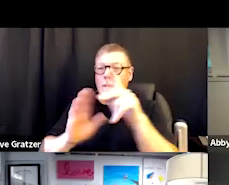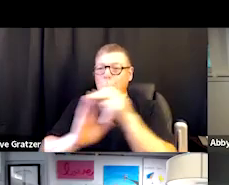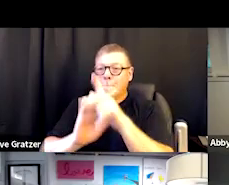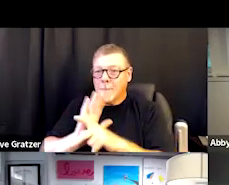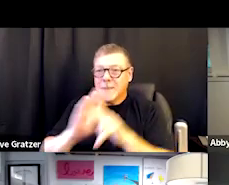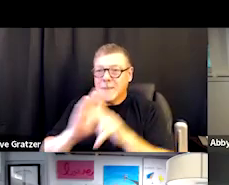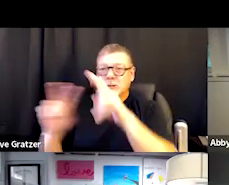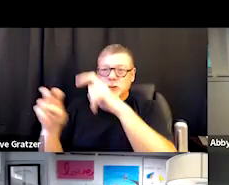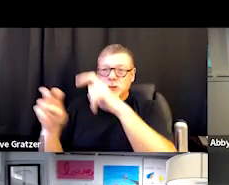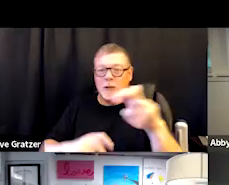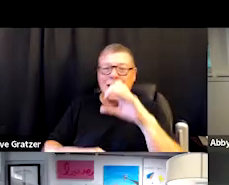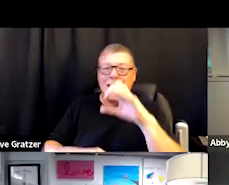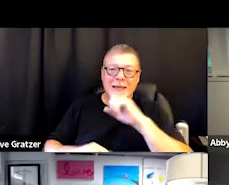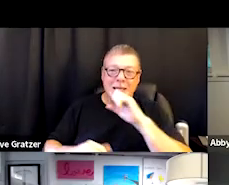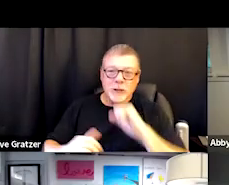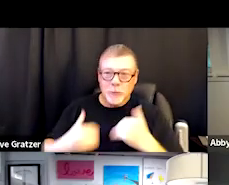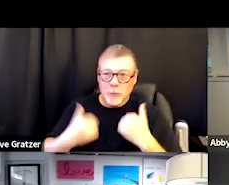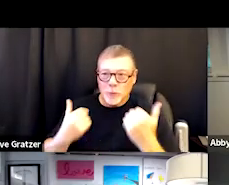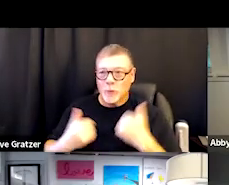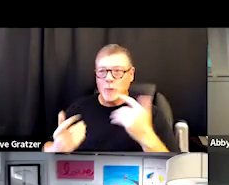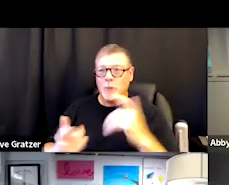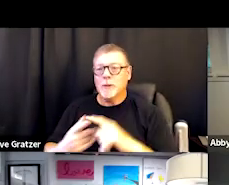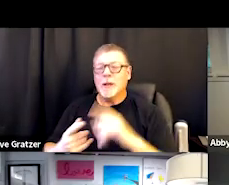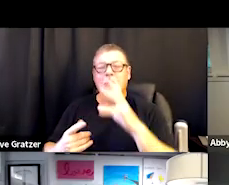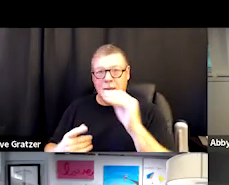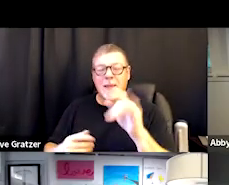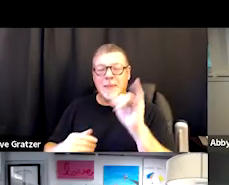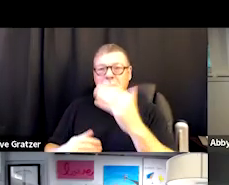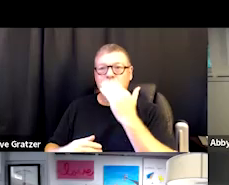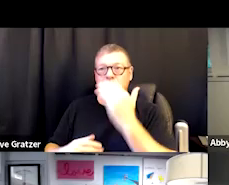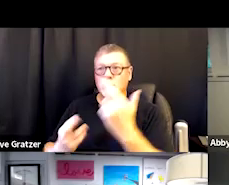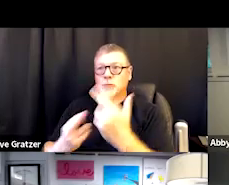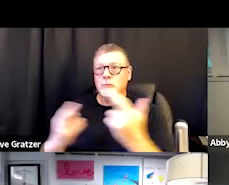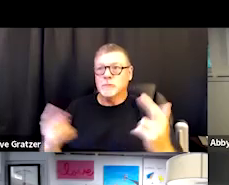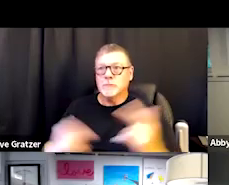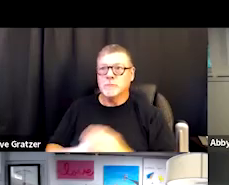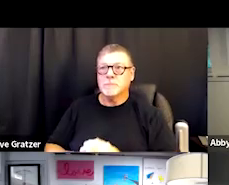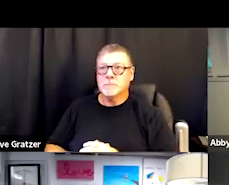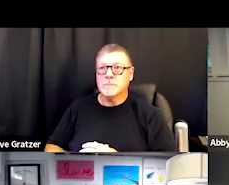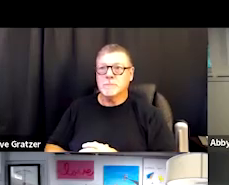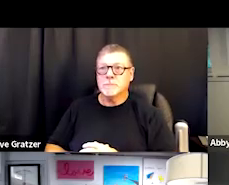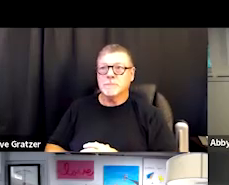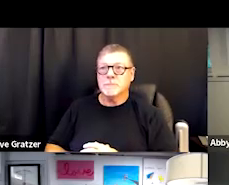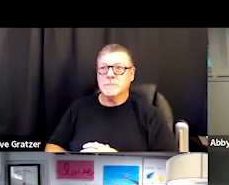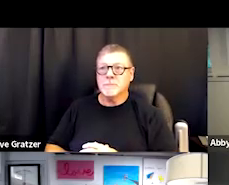that on their website, and that can be a great resource. Yeah, definitely.